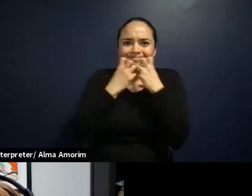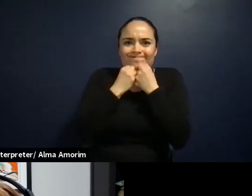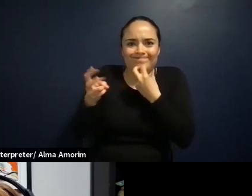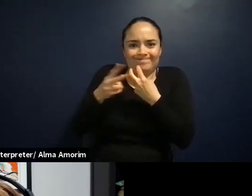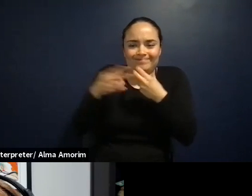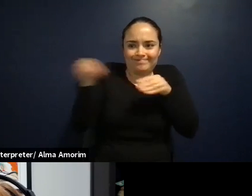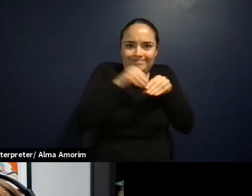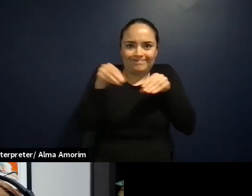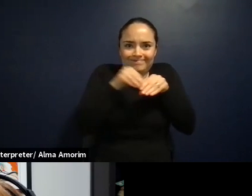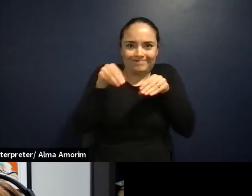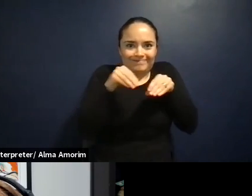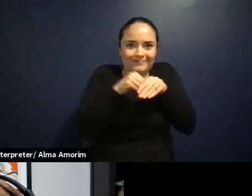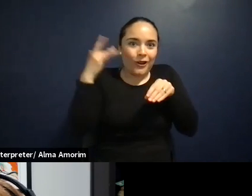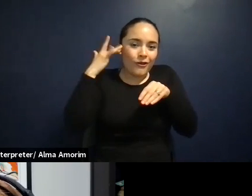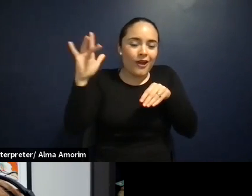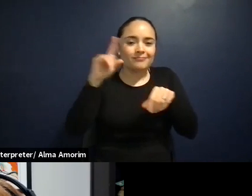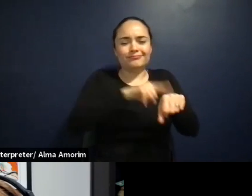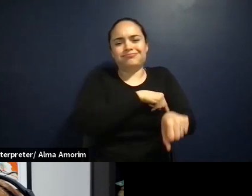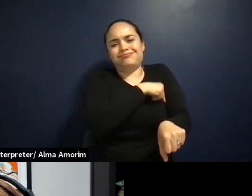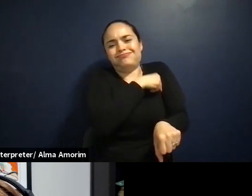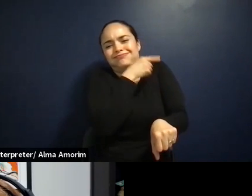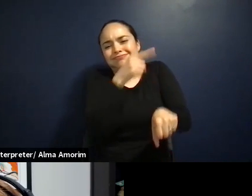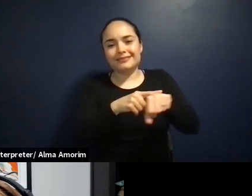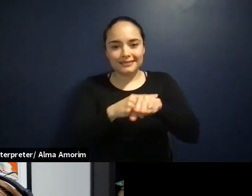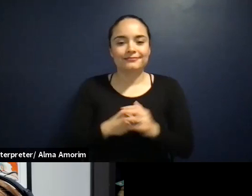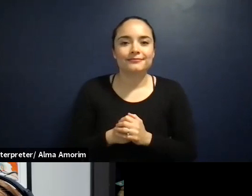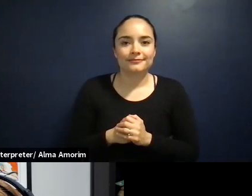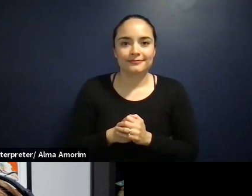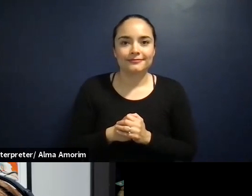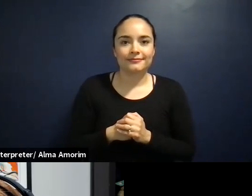learning about redstone, is that in Minecraft only or is there some sort of real-life